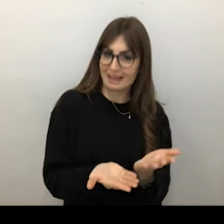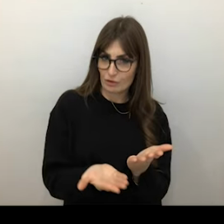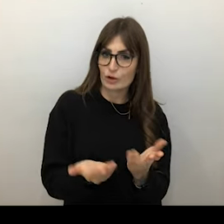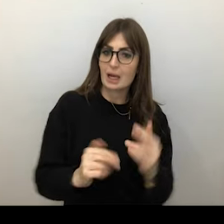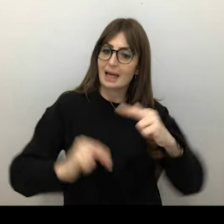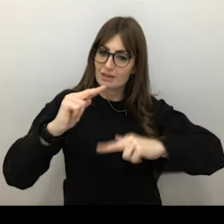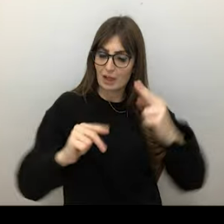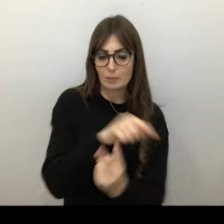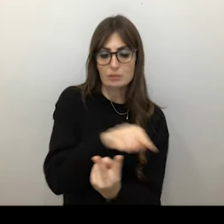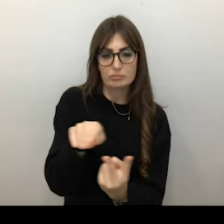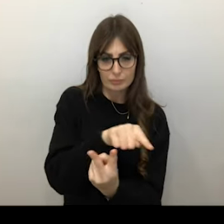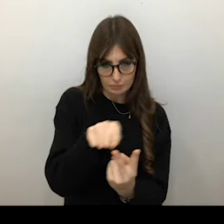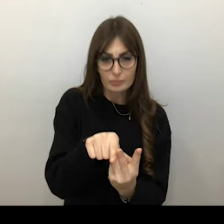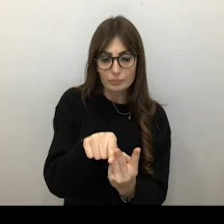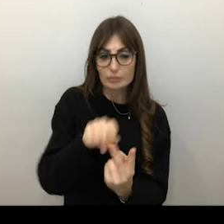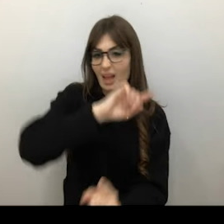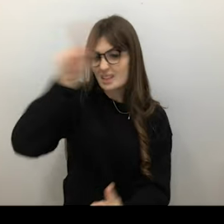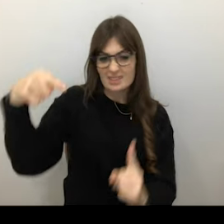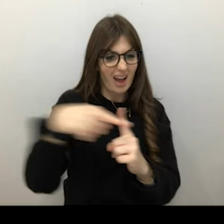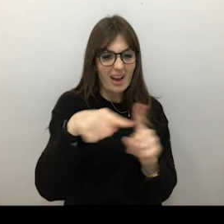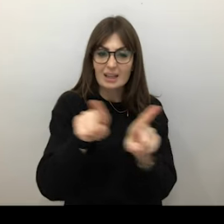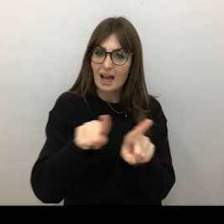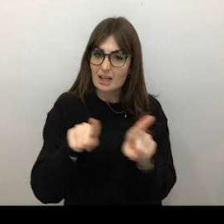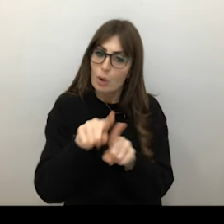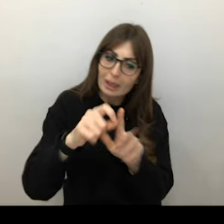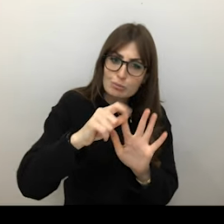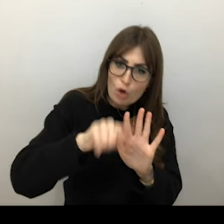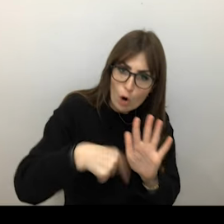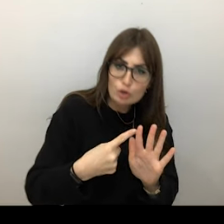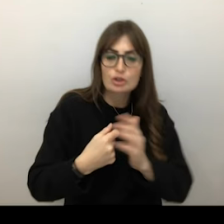streams and our target investments in projects